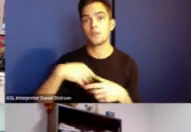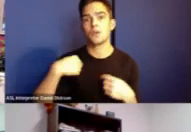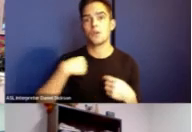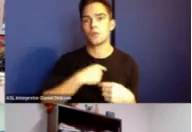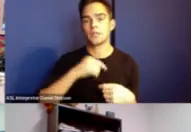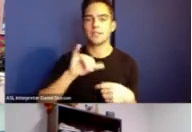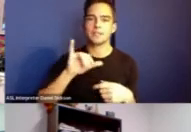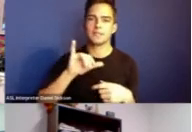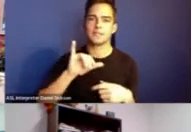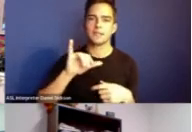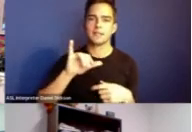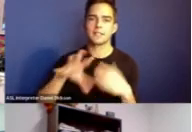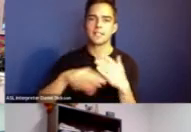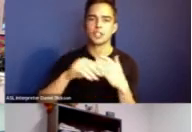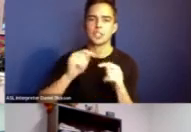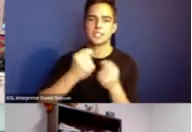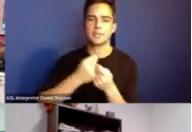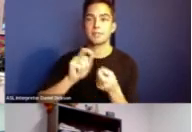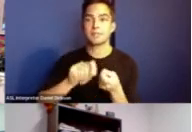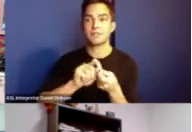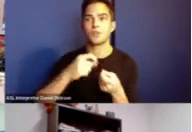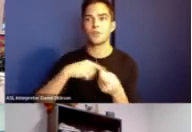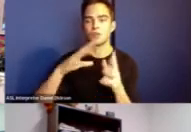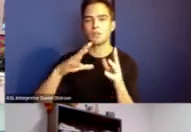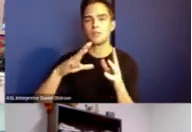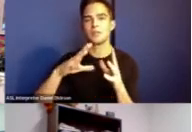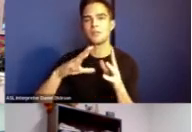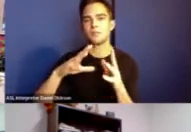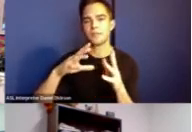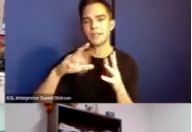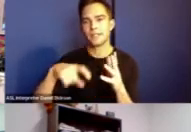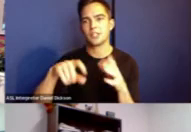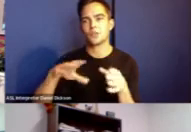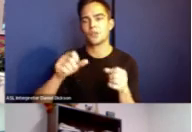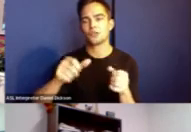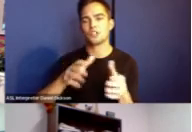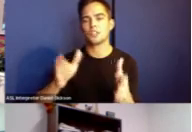addition team specifically was meeting to do with their strategic planning for the next.